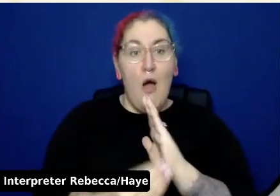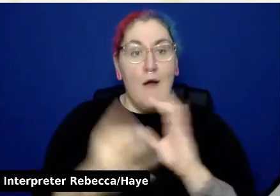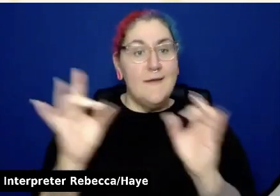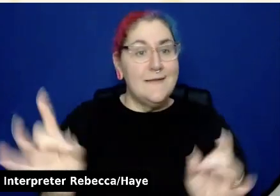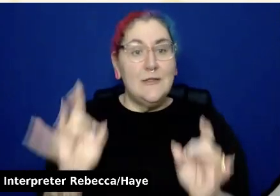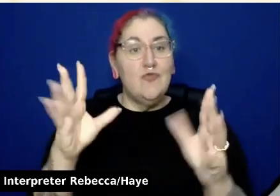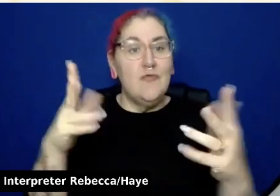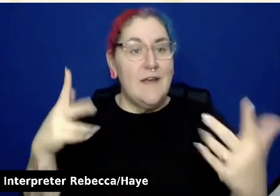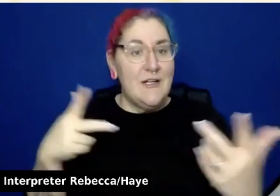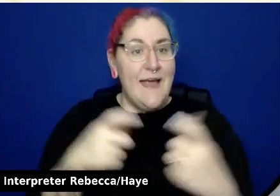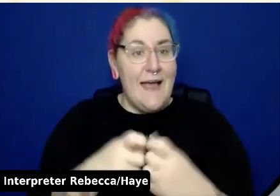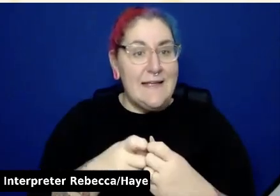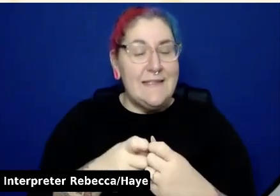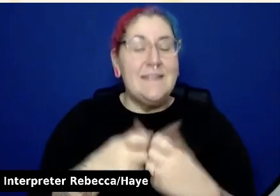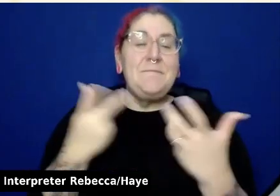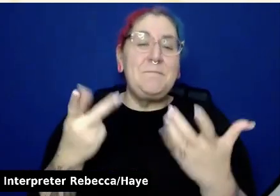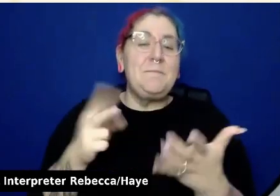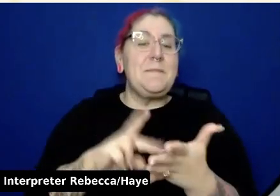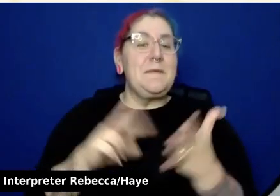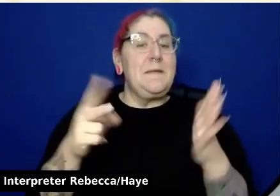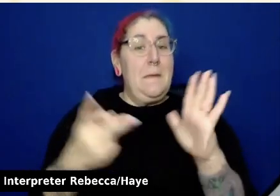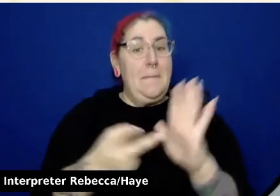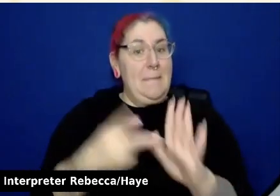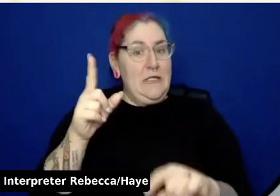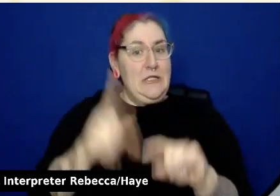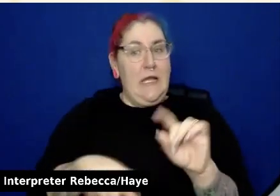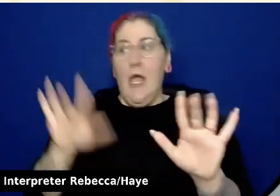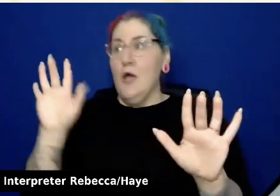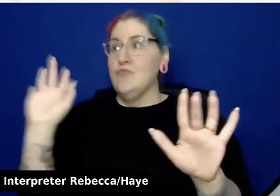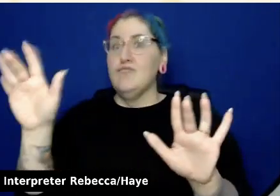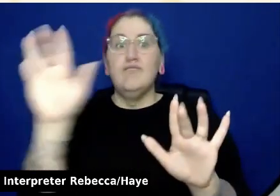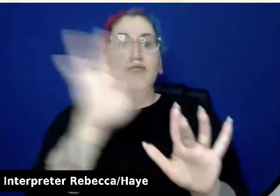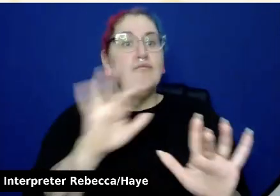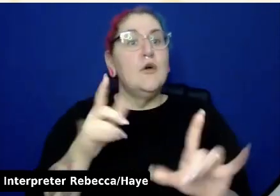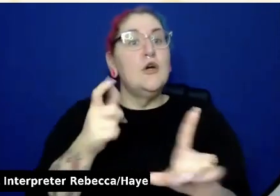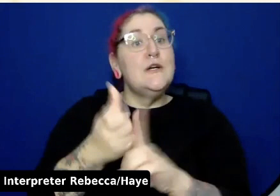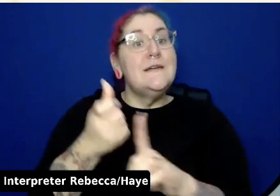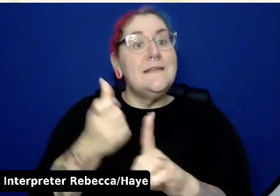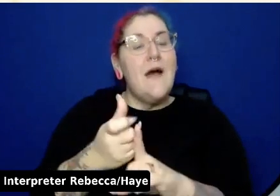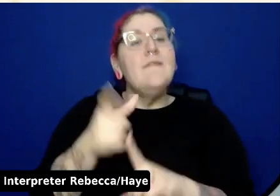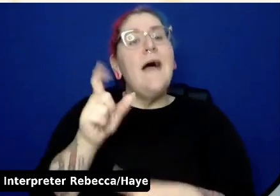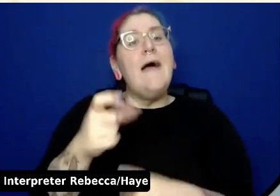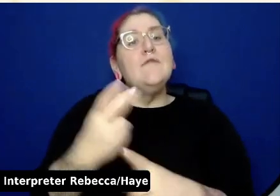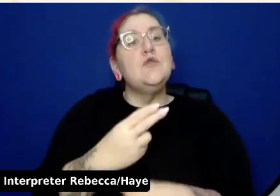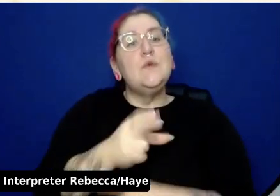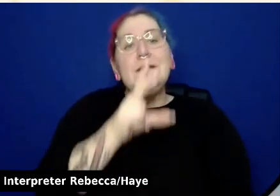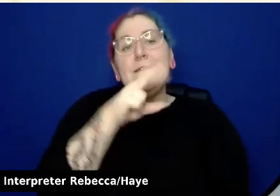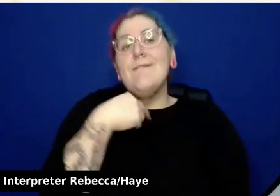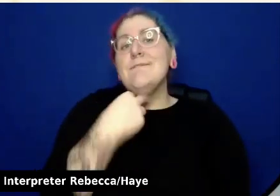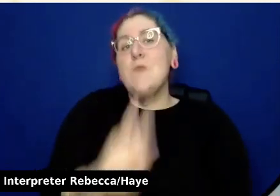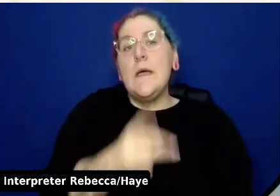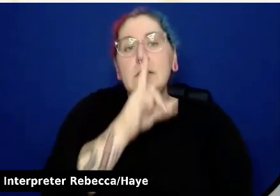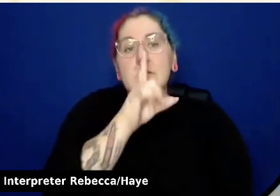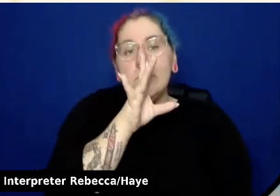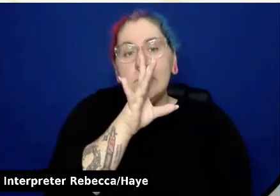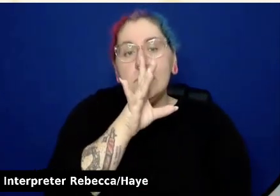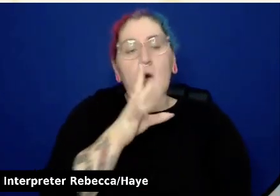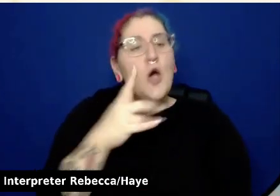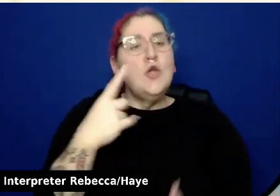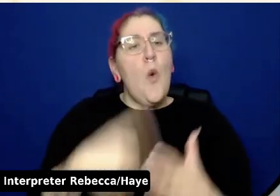If you were in place of Emily, what voice command would you have given to access the link? Let me know through the chat.